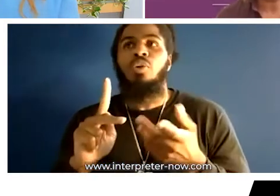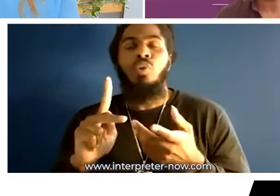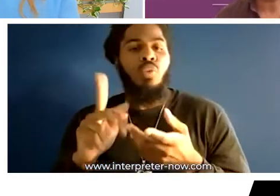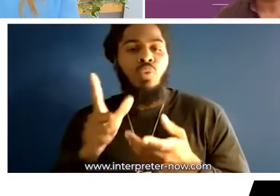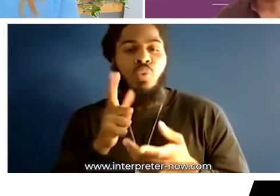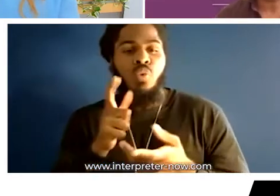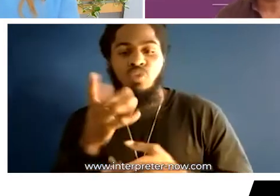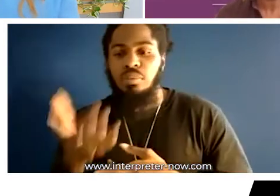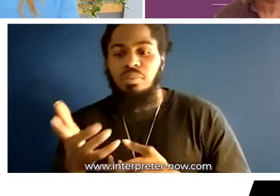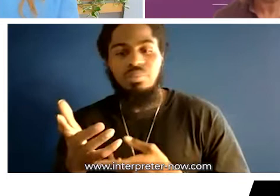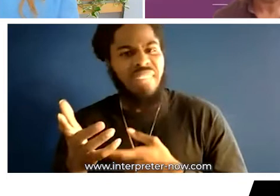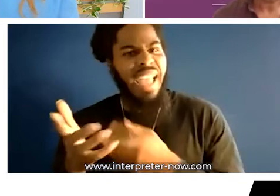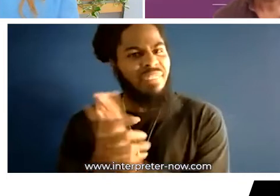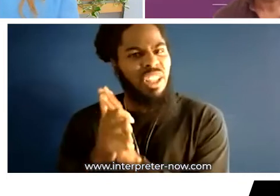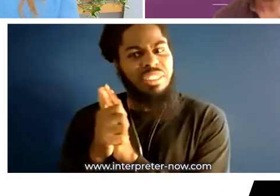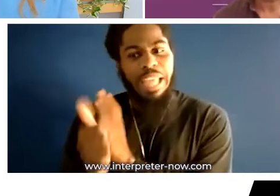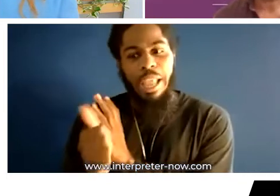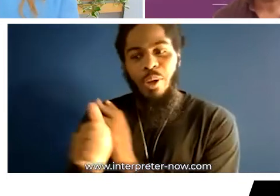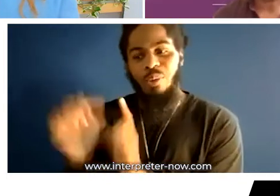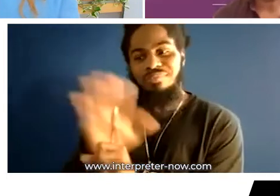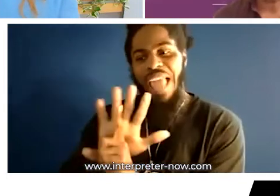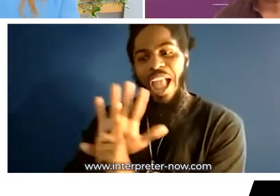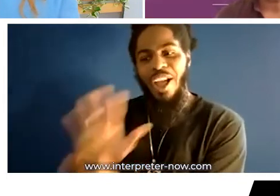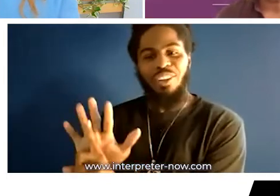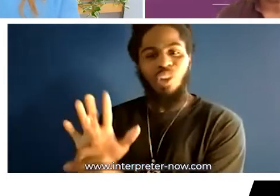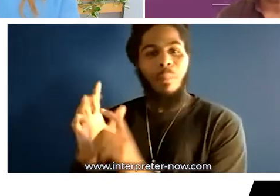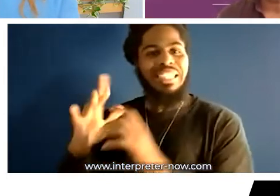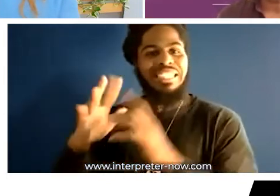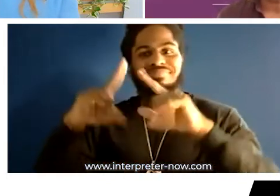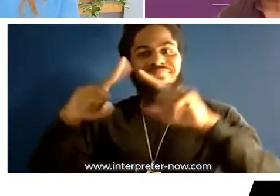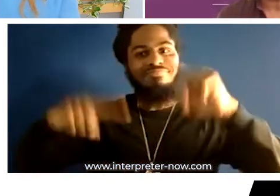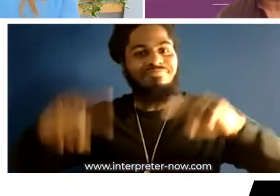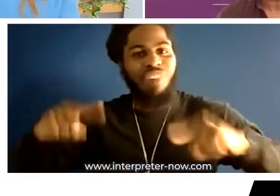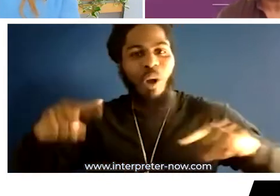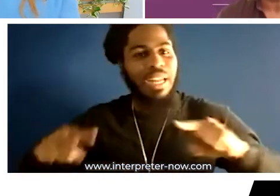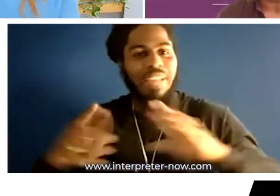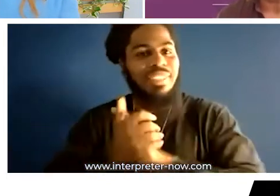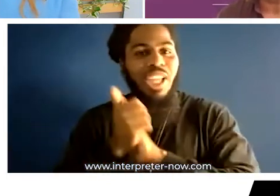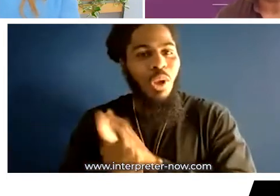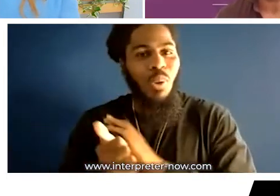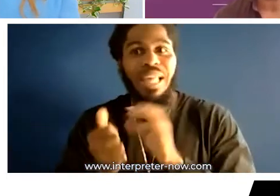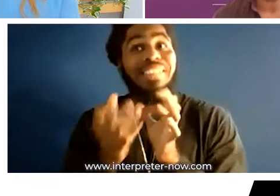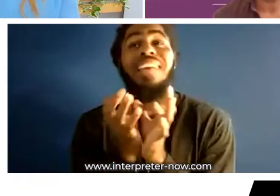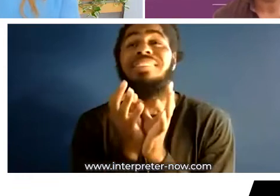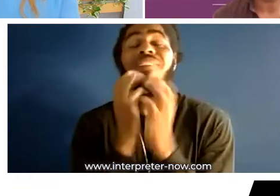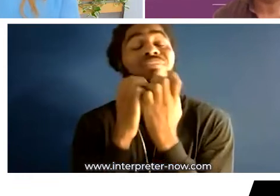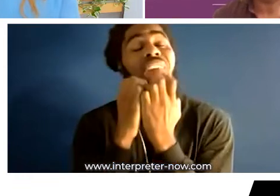of skill sets and style to this work that is a lot of value to the diversity within